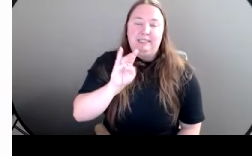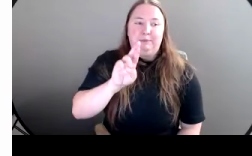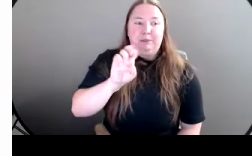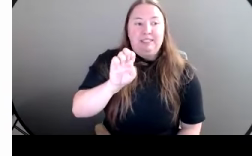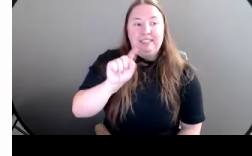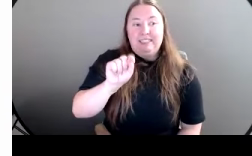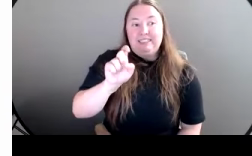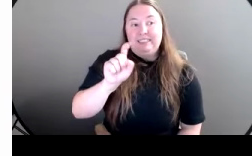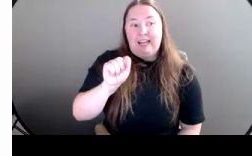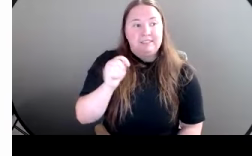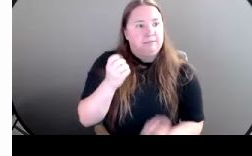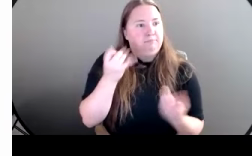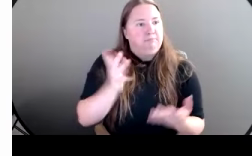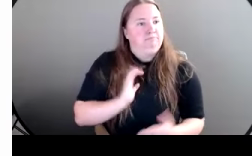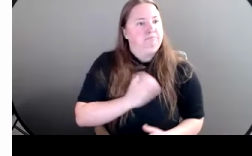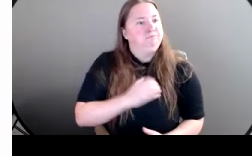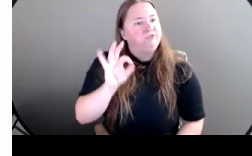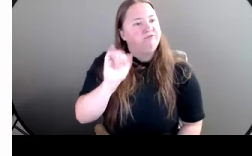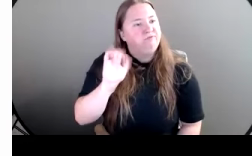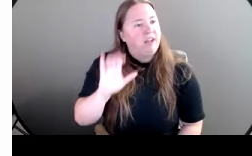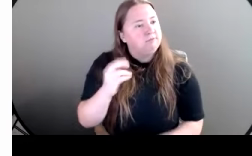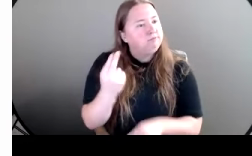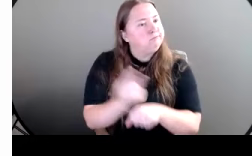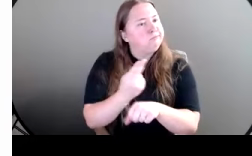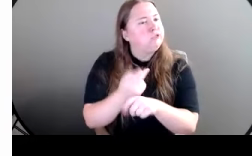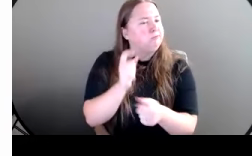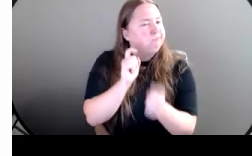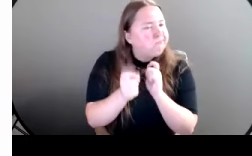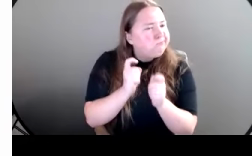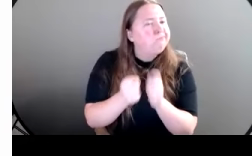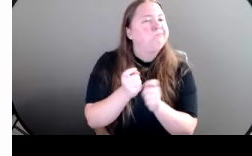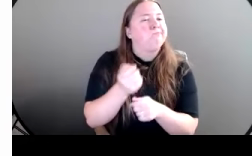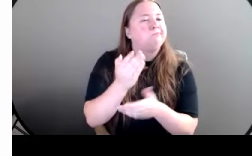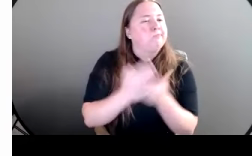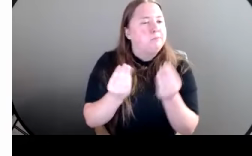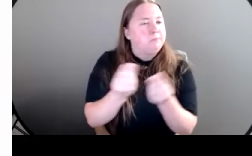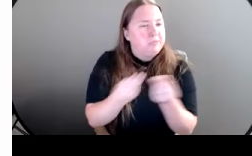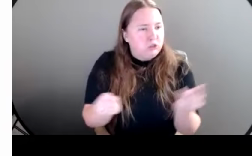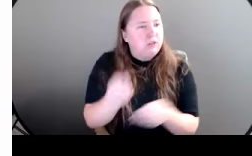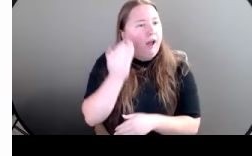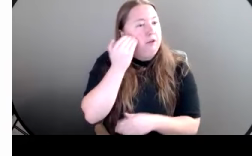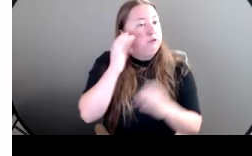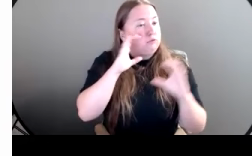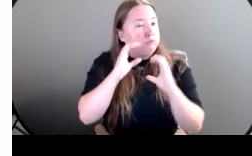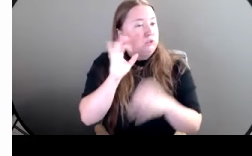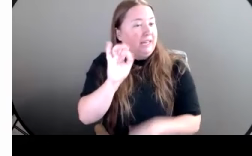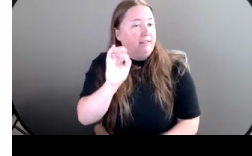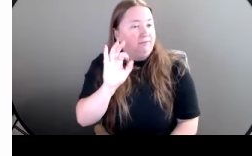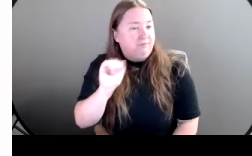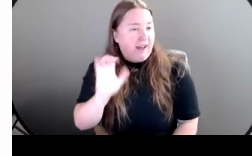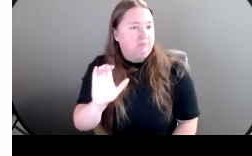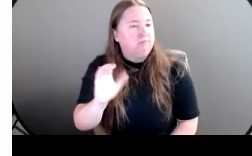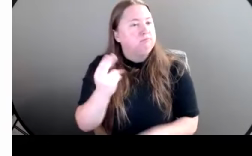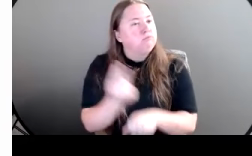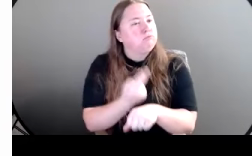a few of our faculty have used to remix some of their materials. I know the communications faculty have used it, to create some of their Comm books.